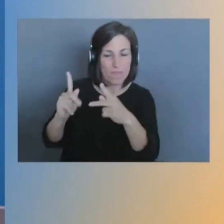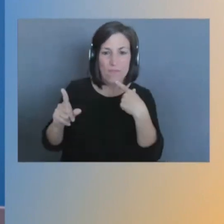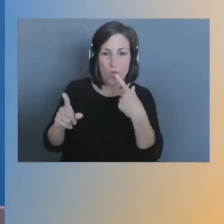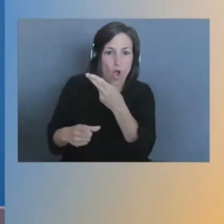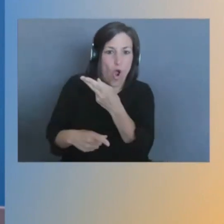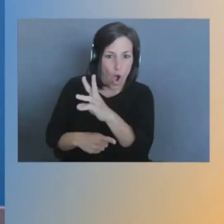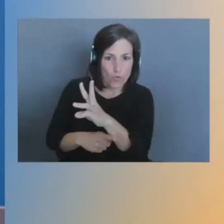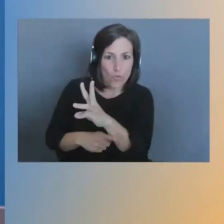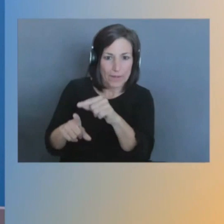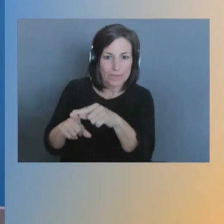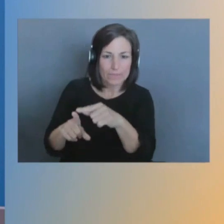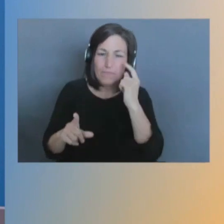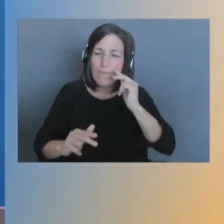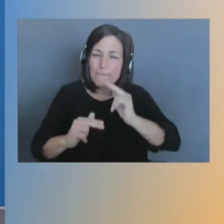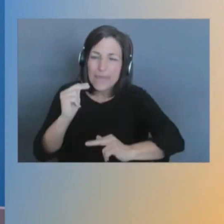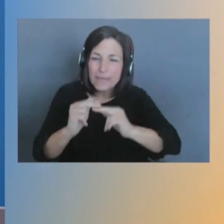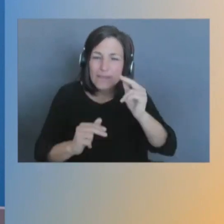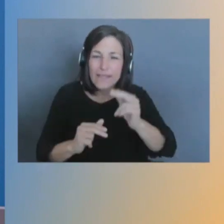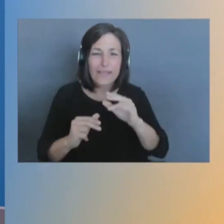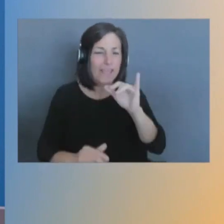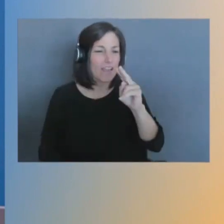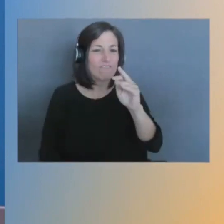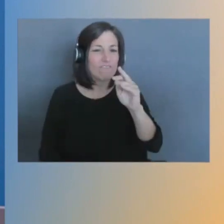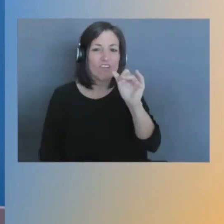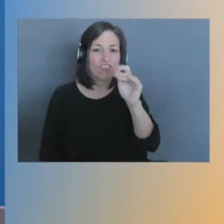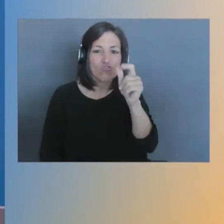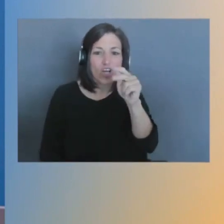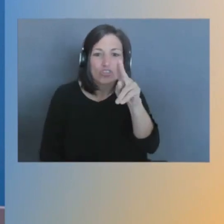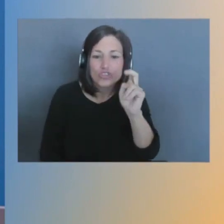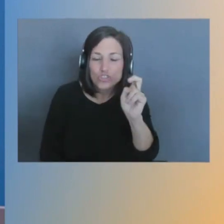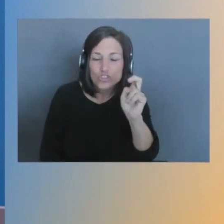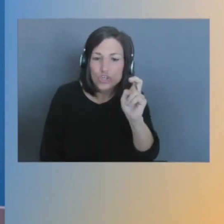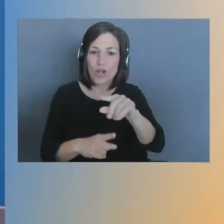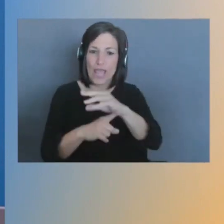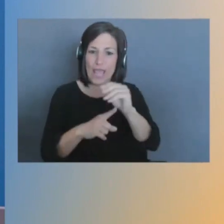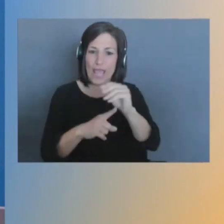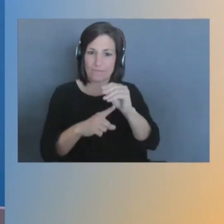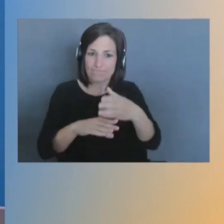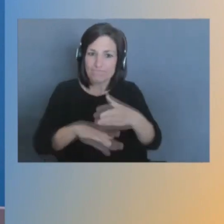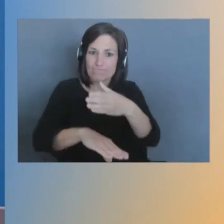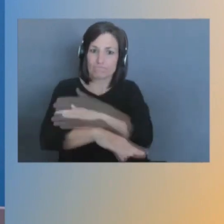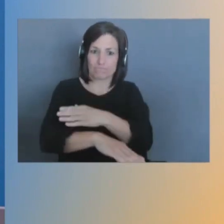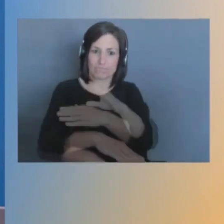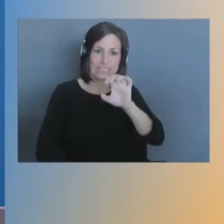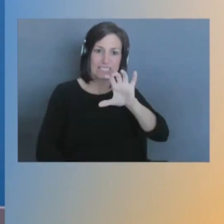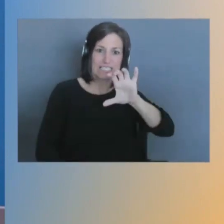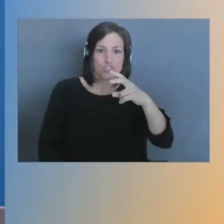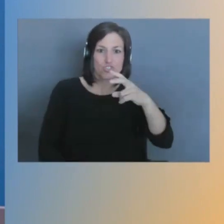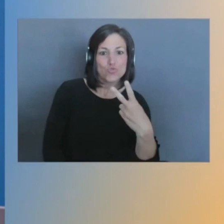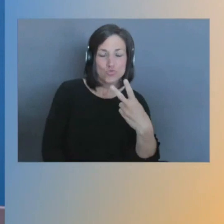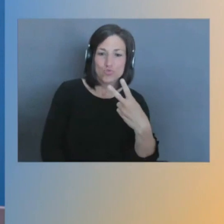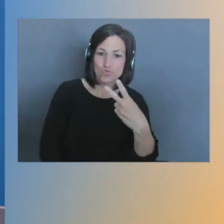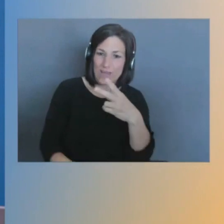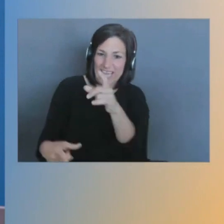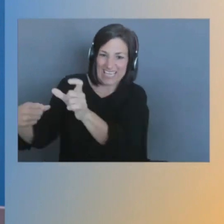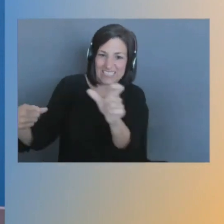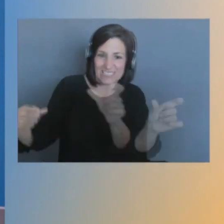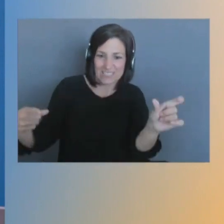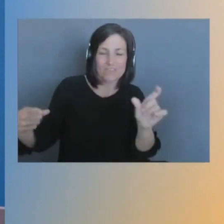improving the performance of EC2 instances really requires a unique blend of software and hardware components,